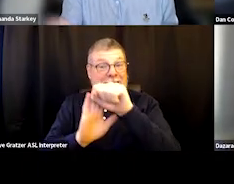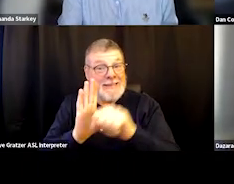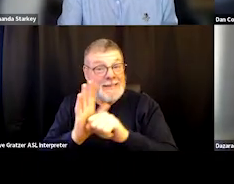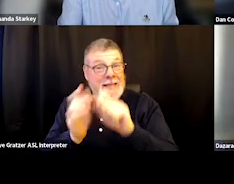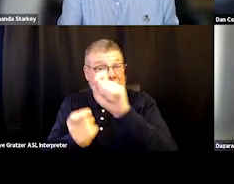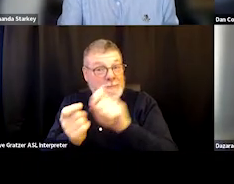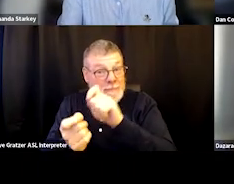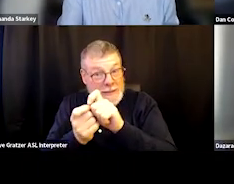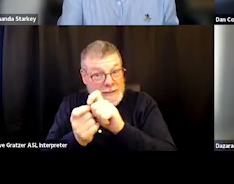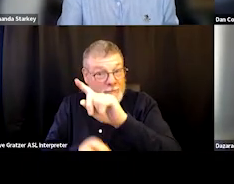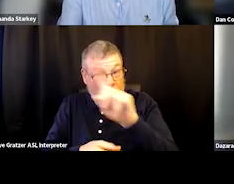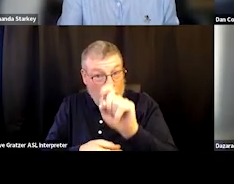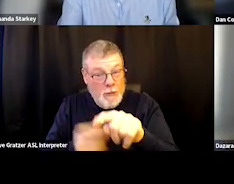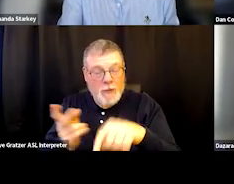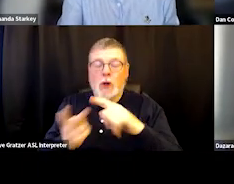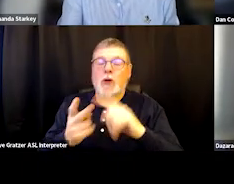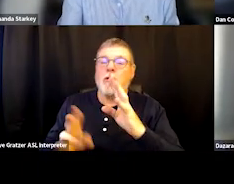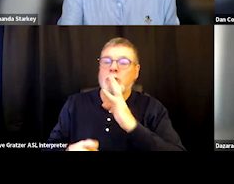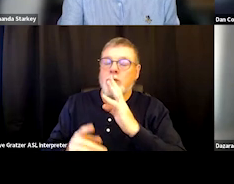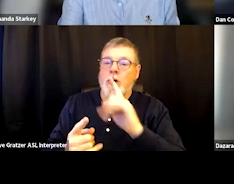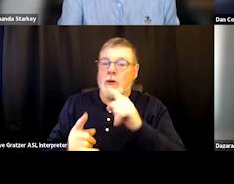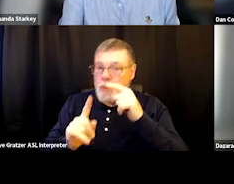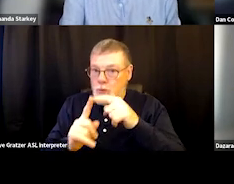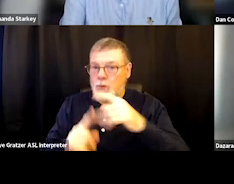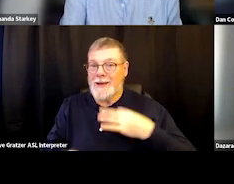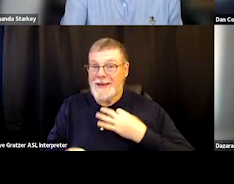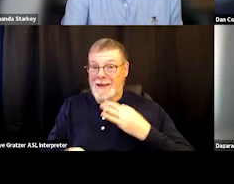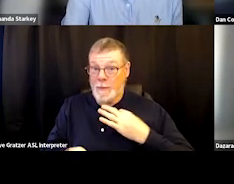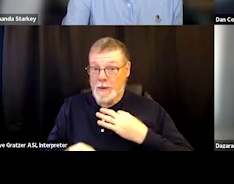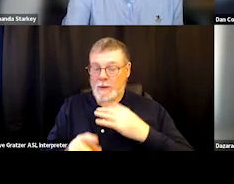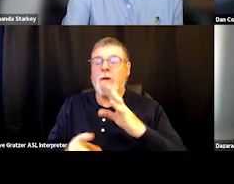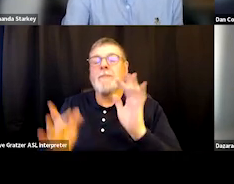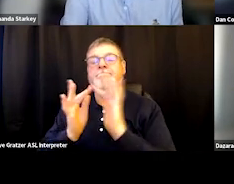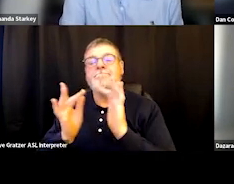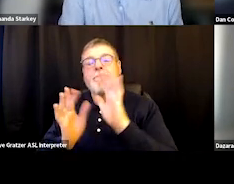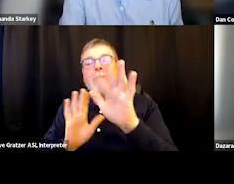or you want to talk through a specific application, please reach out to your SOAR state team lead